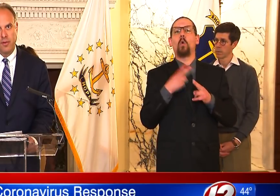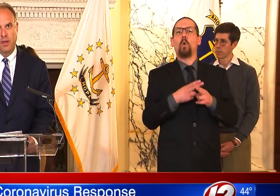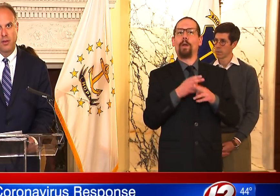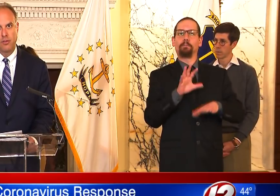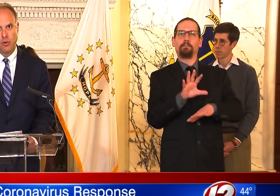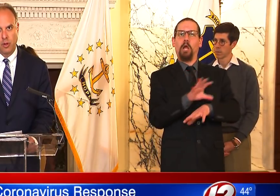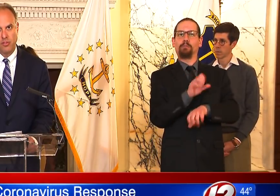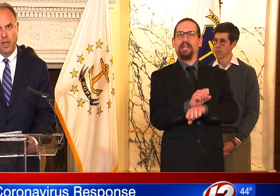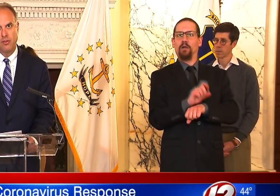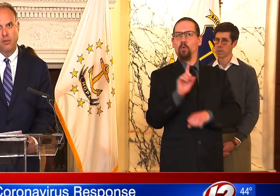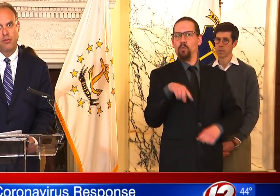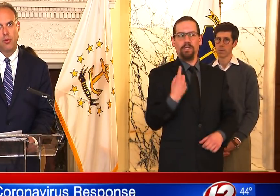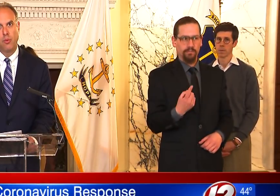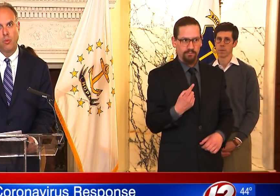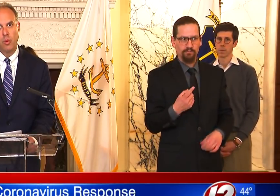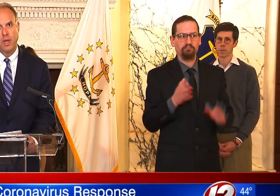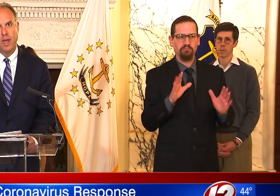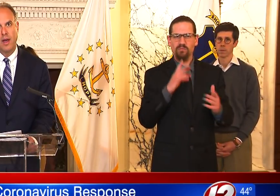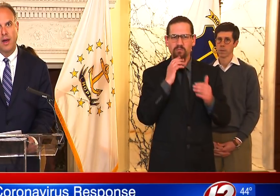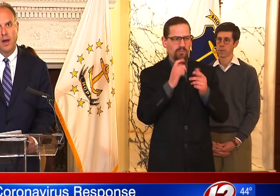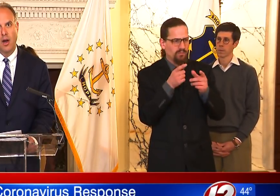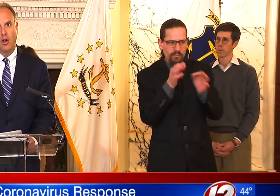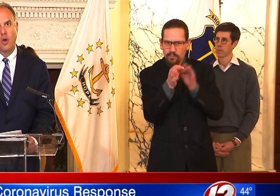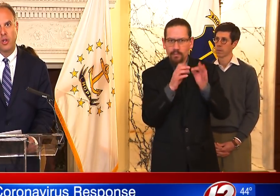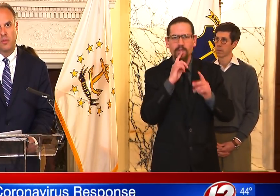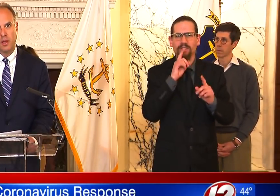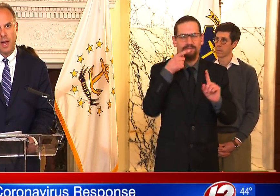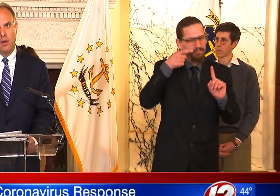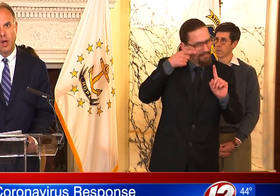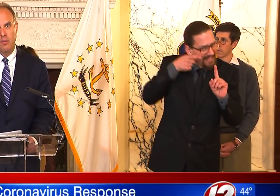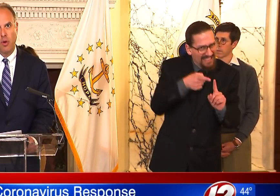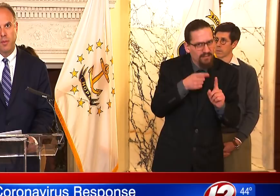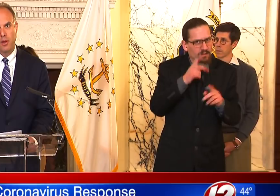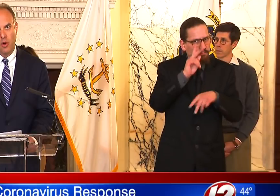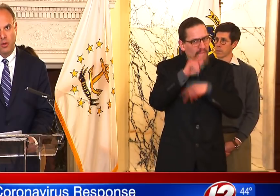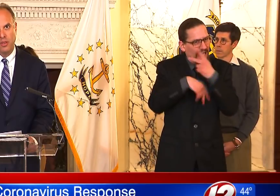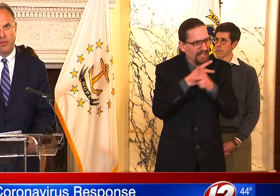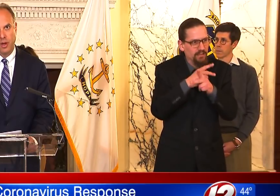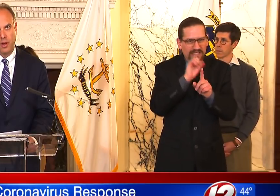NEXT, APPOINTMENTS ONLY. IN